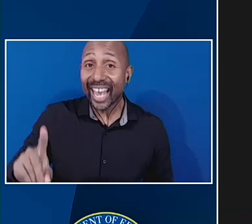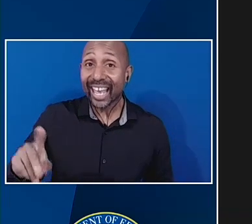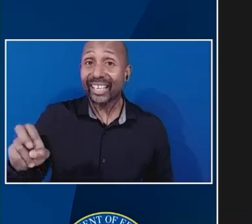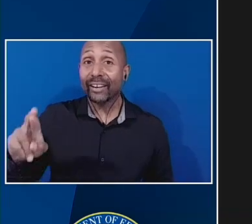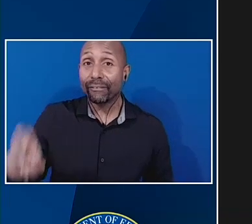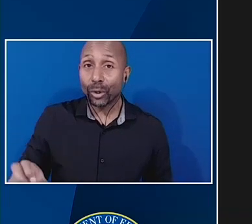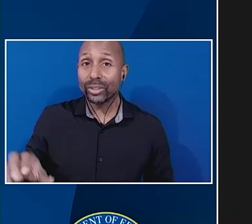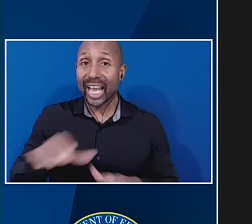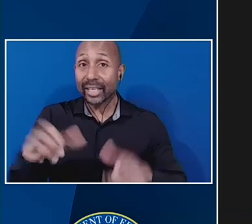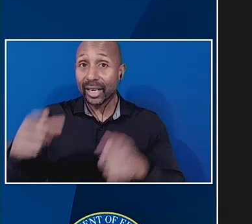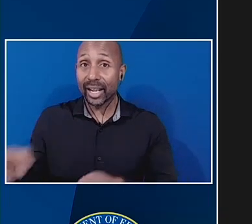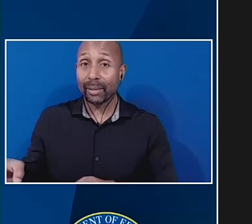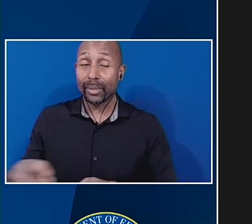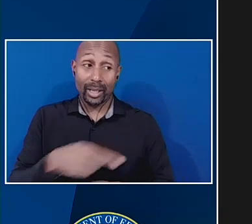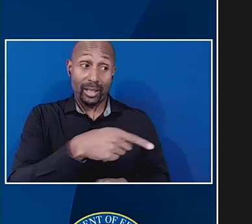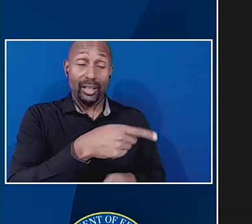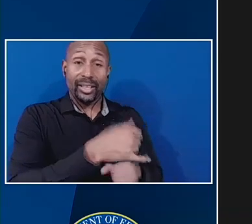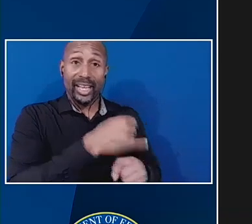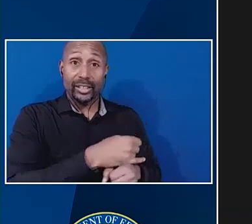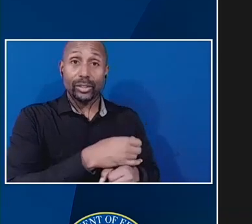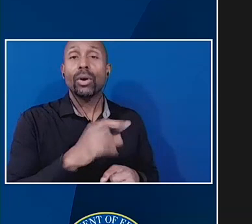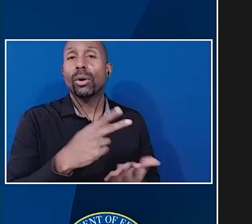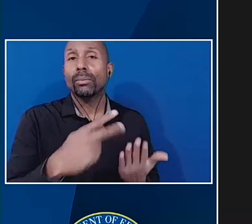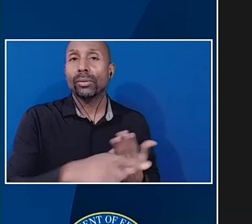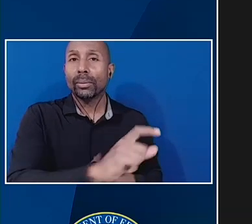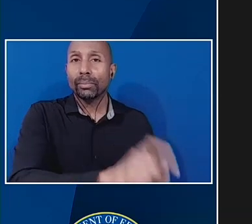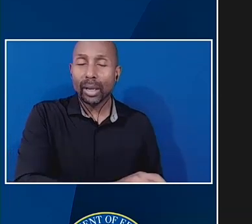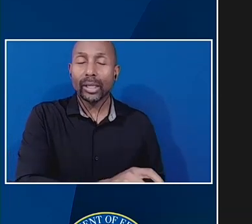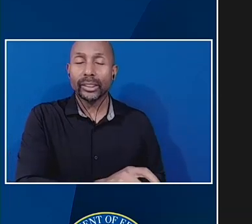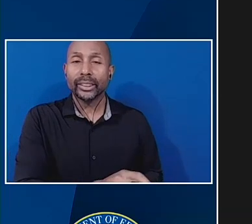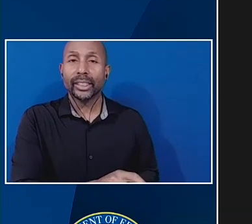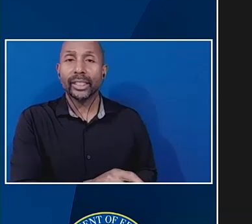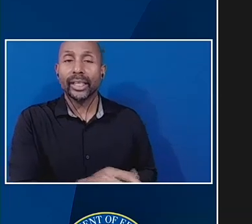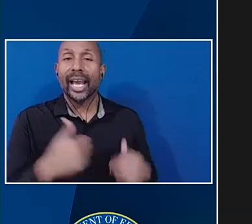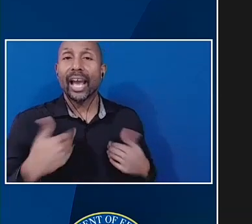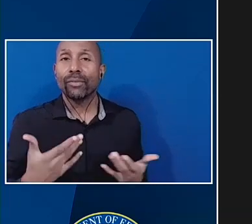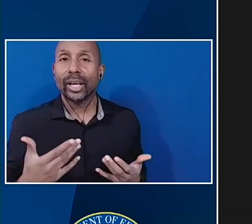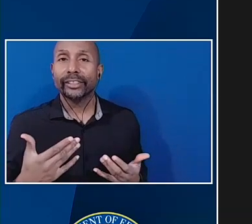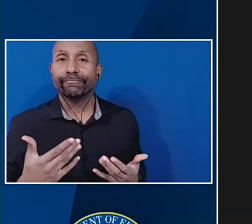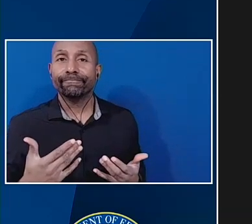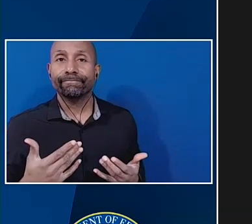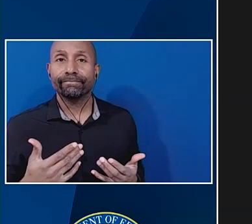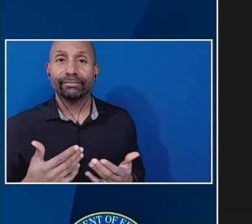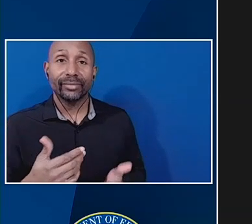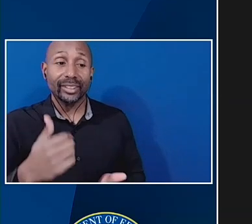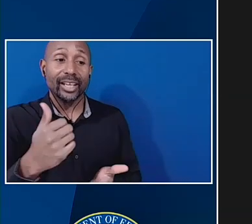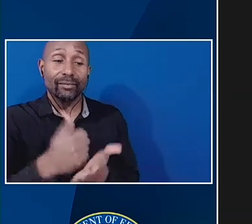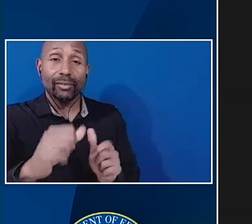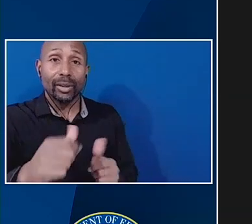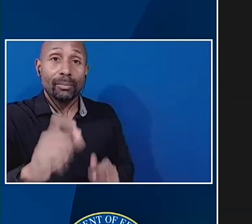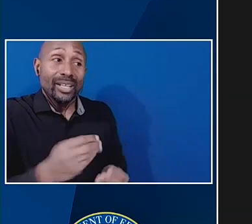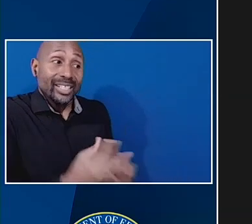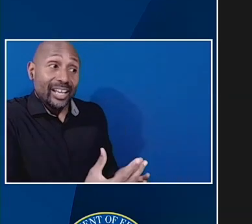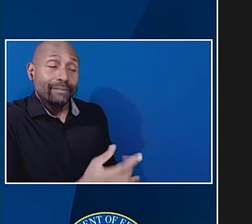institutional program would have to be afforded the due process requirements in